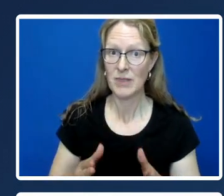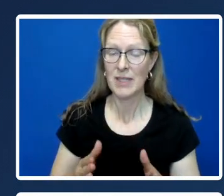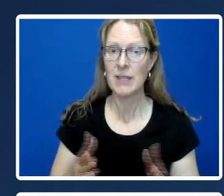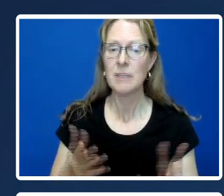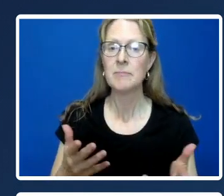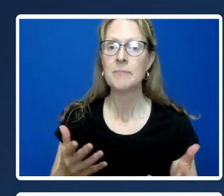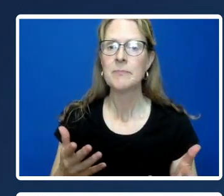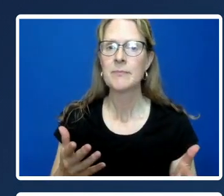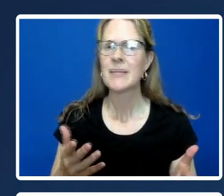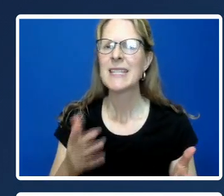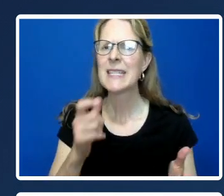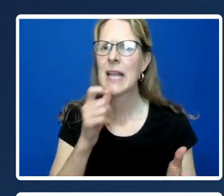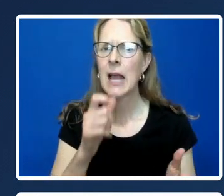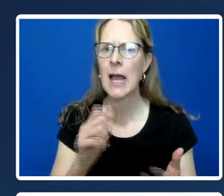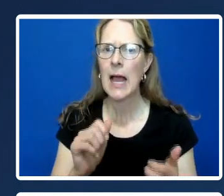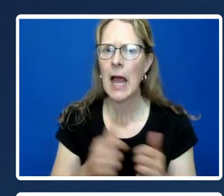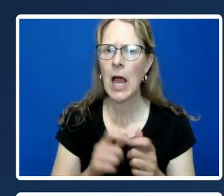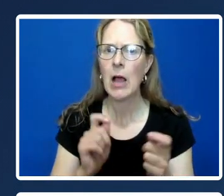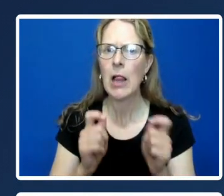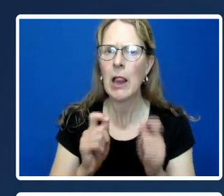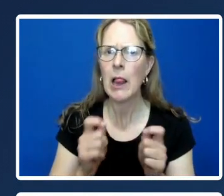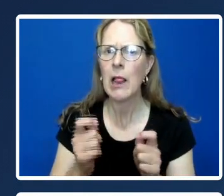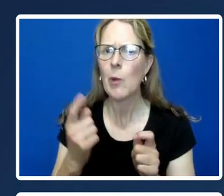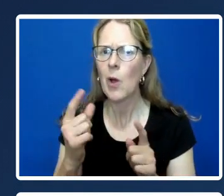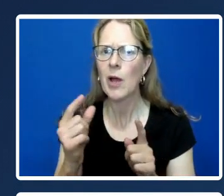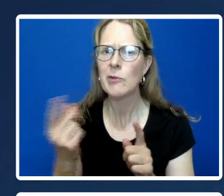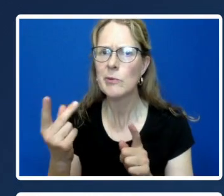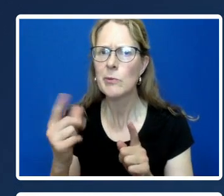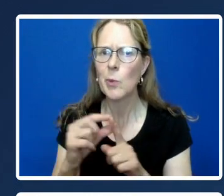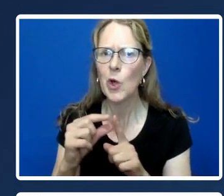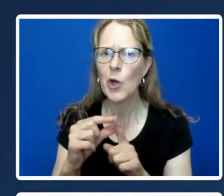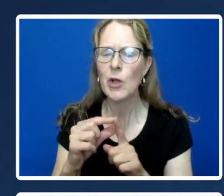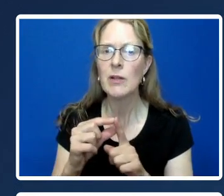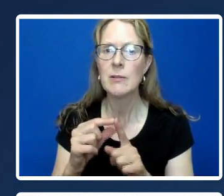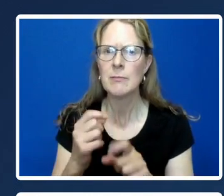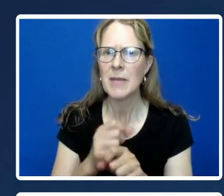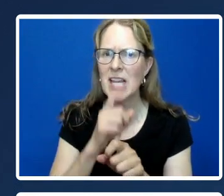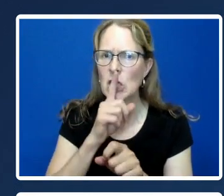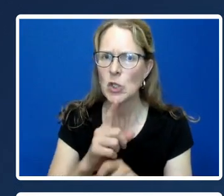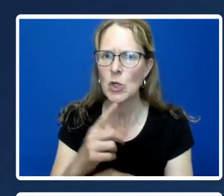word or two in there to make sure that it's something that folks are comfortable with?"